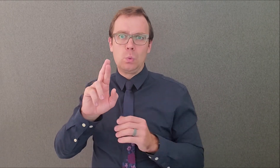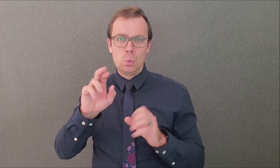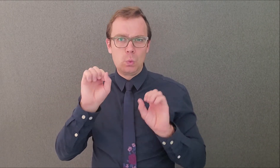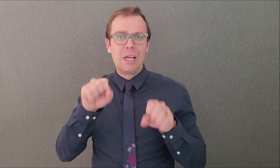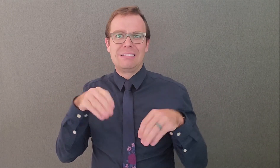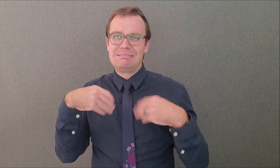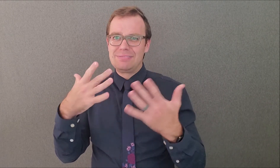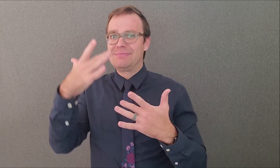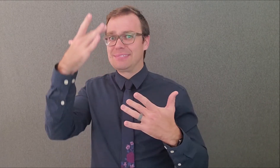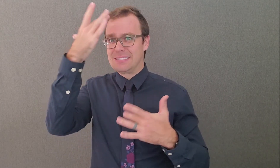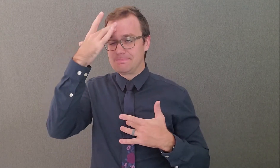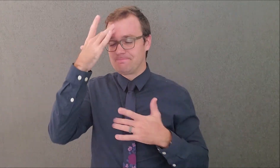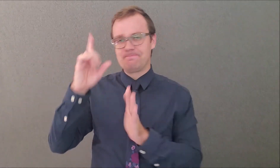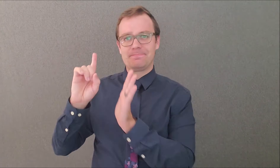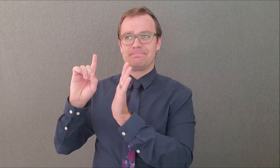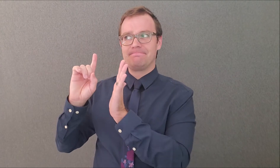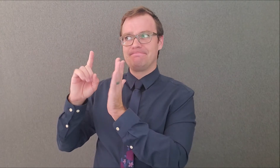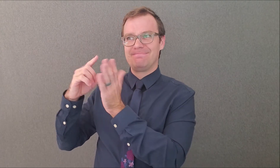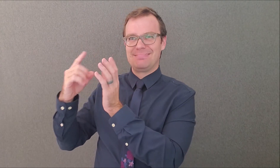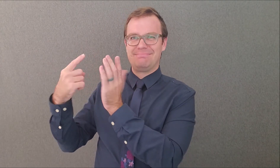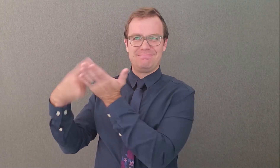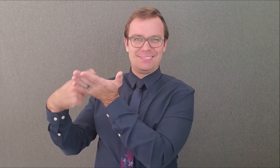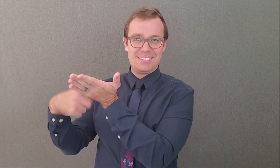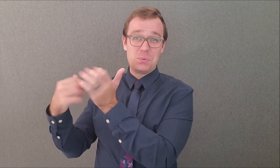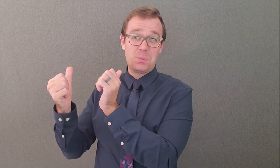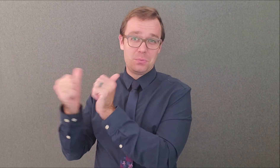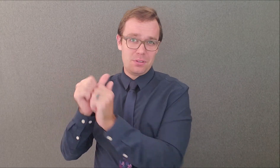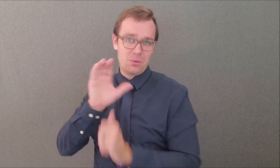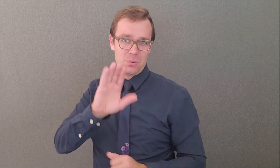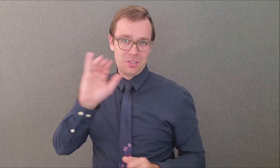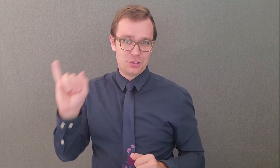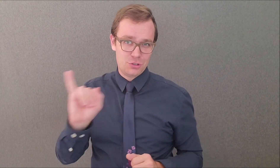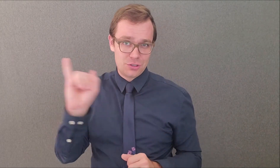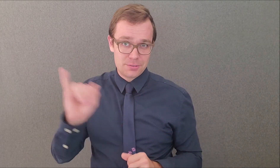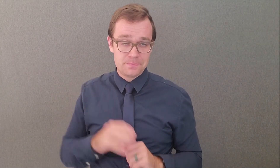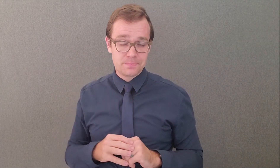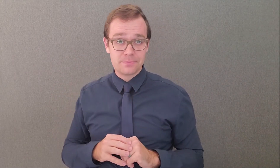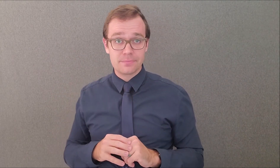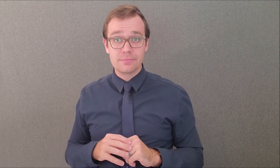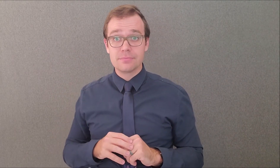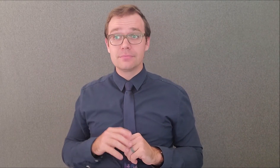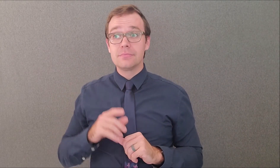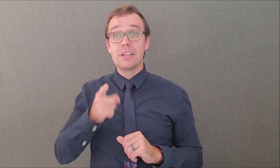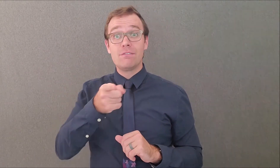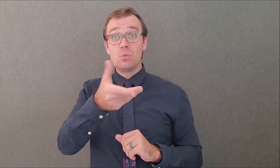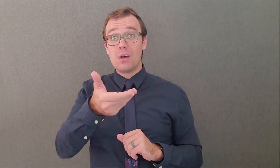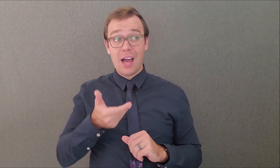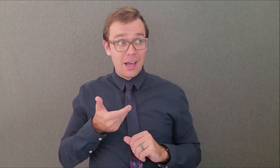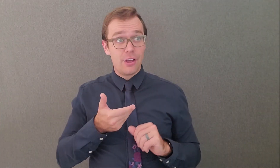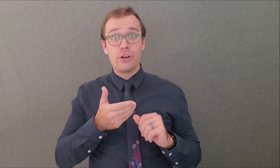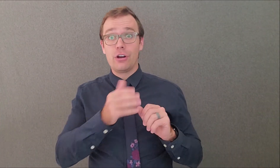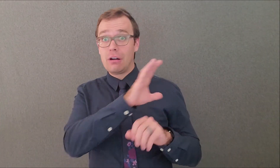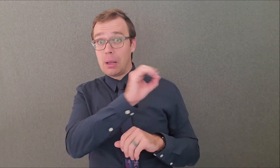Contact your insurance agent to discuss claims. If you hire cleanup or repair contractors,